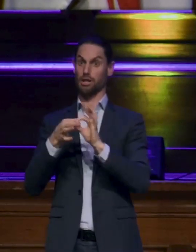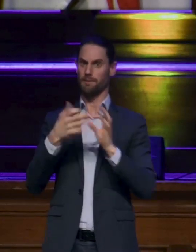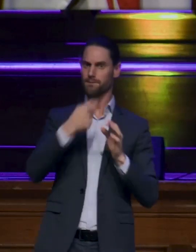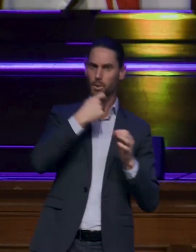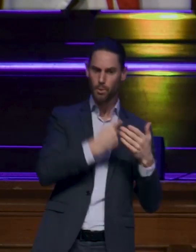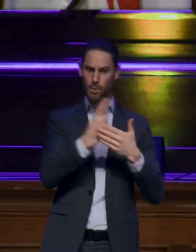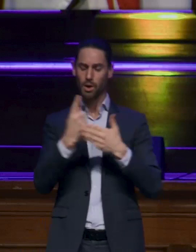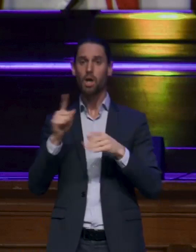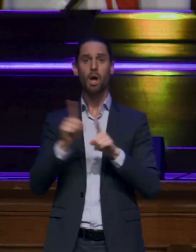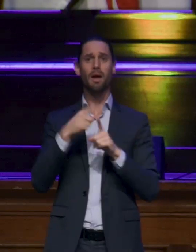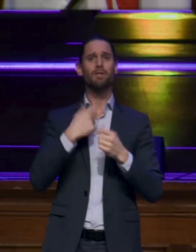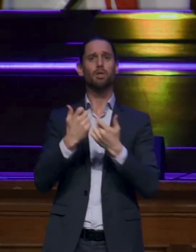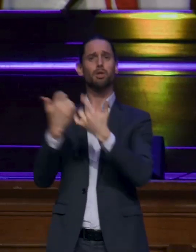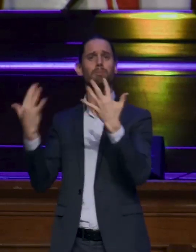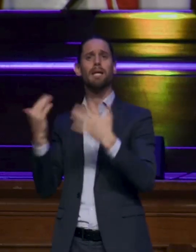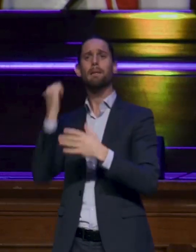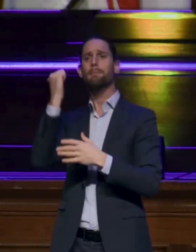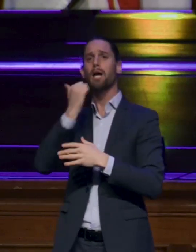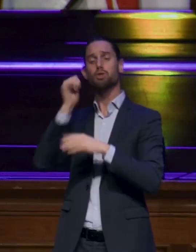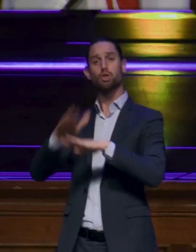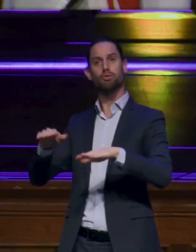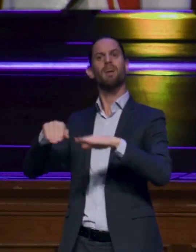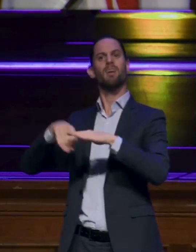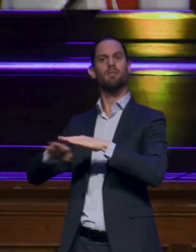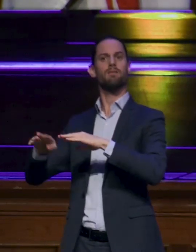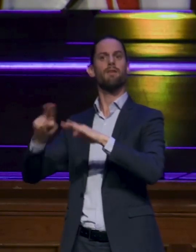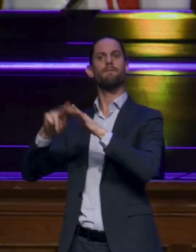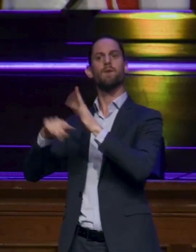too many Maori children and stake here we have too many Maori in prison it's a